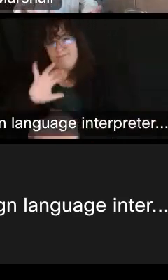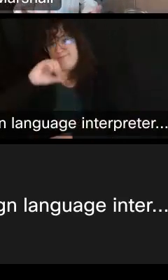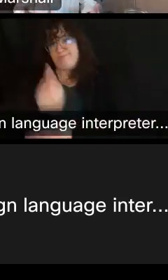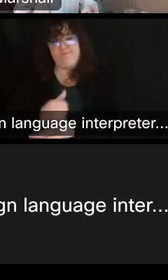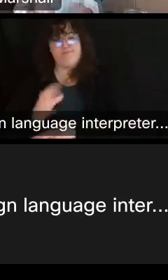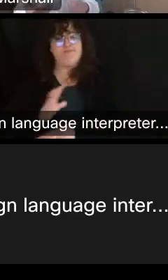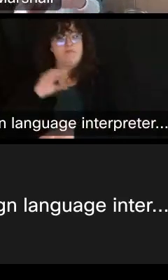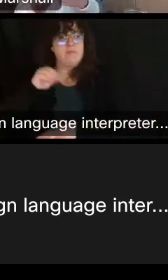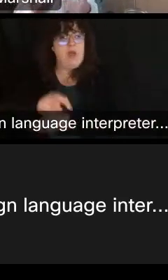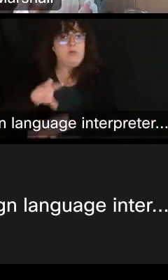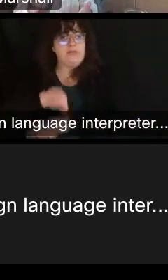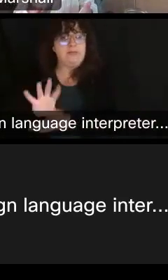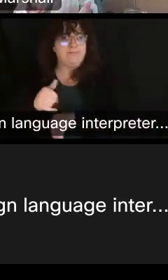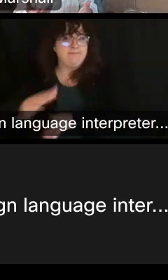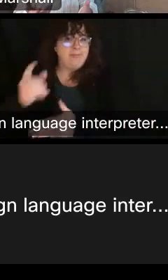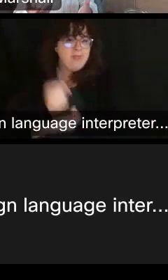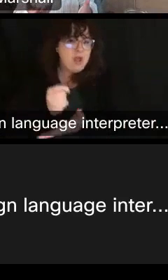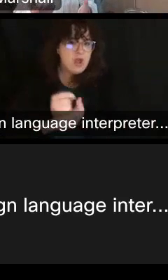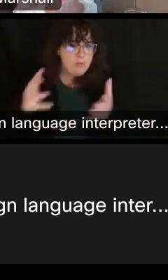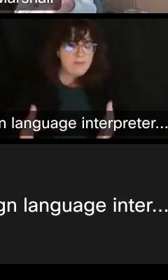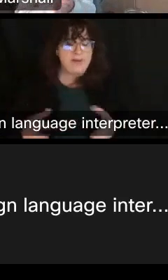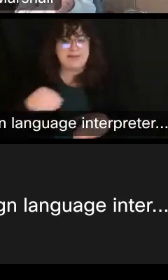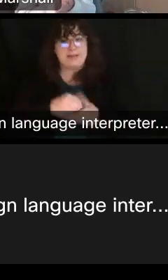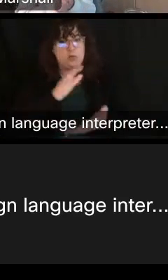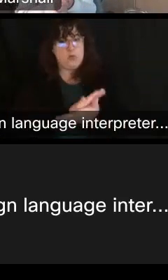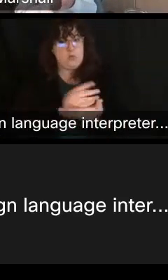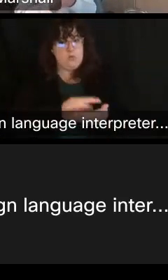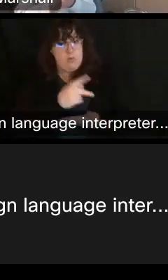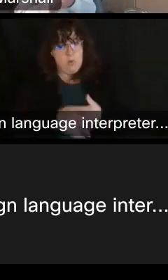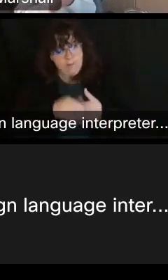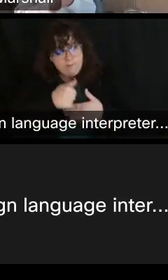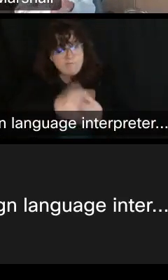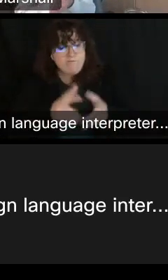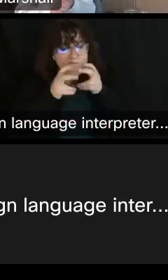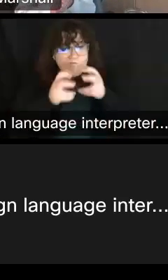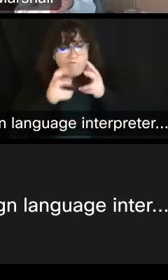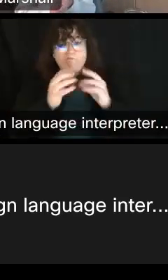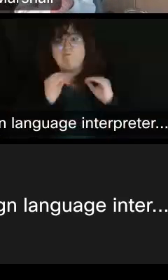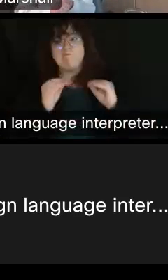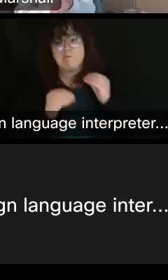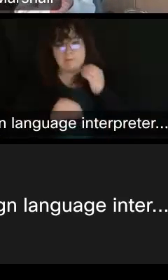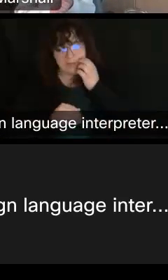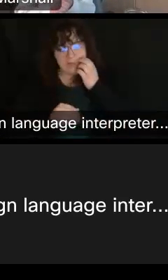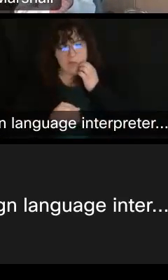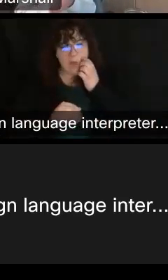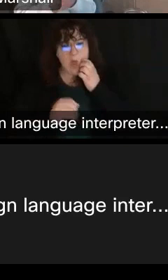a therapist maybe, some in school programming, so the crisis plan should include all that. The